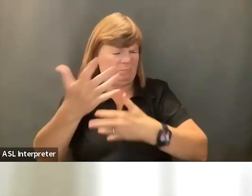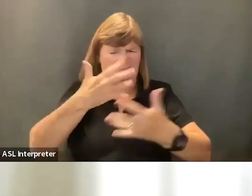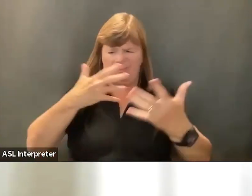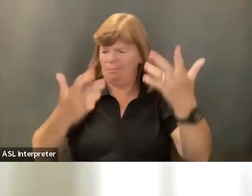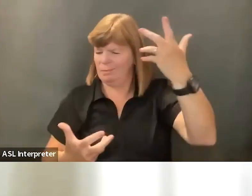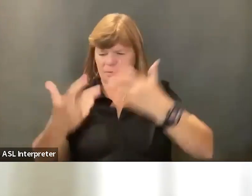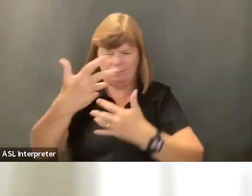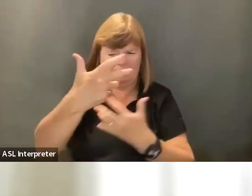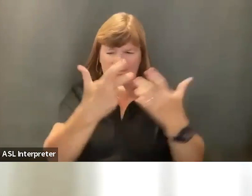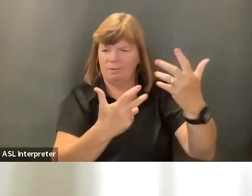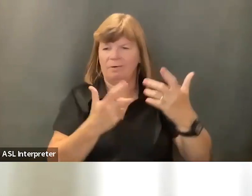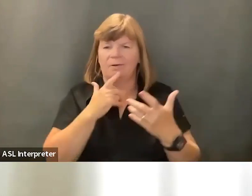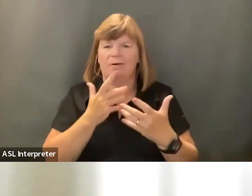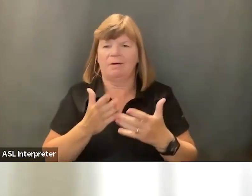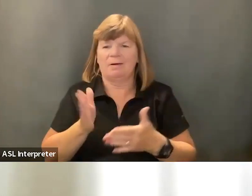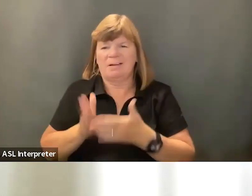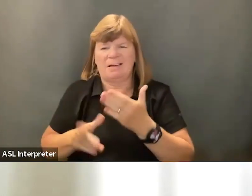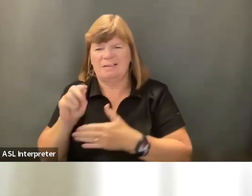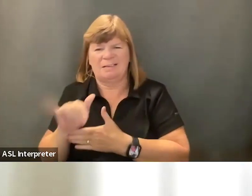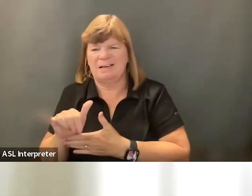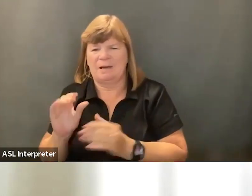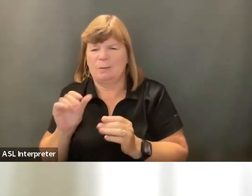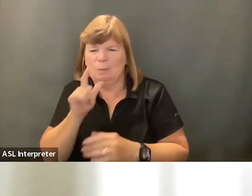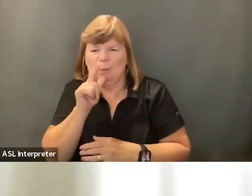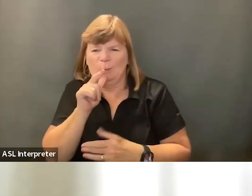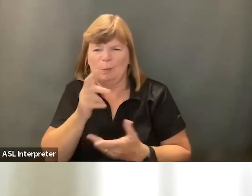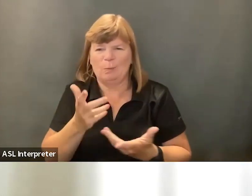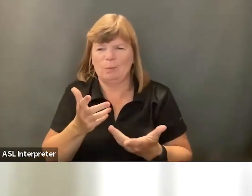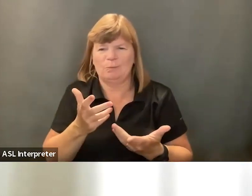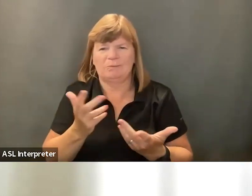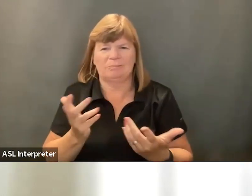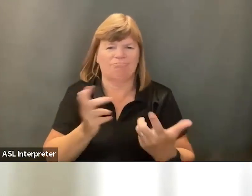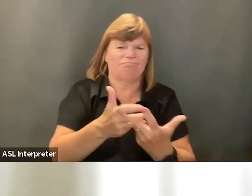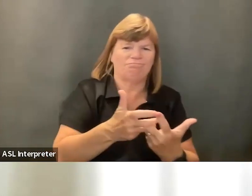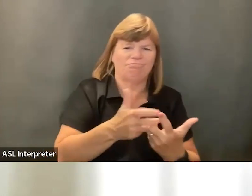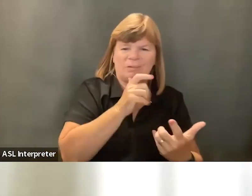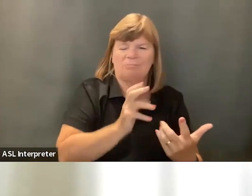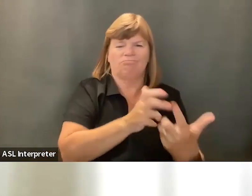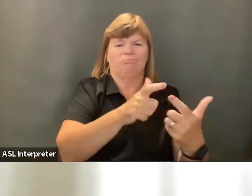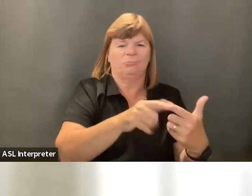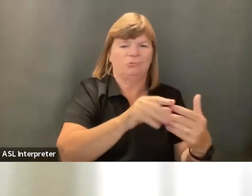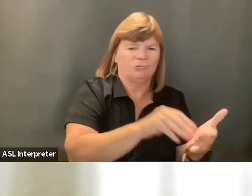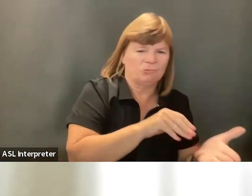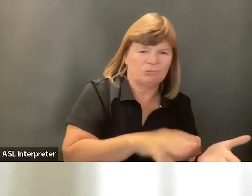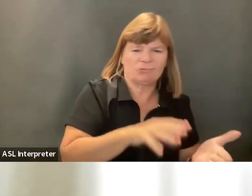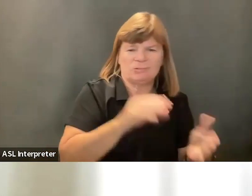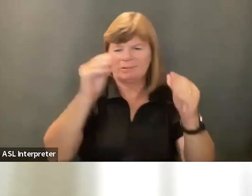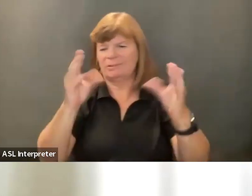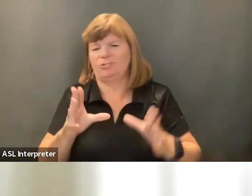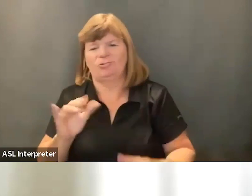end of the day that doesn't serve the the students or their teachers well either so